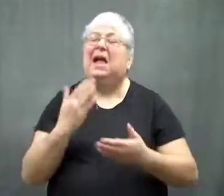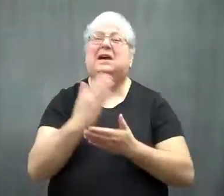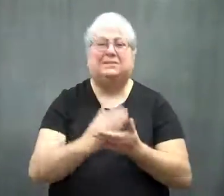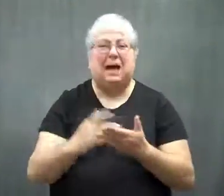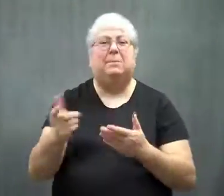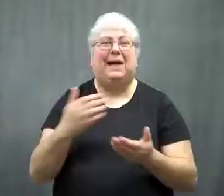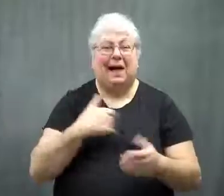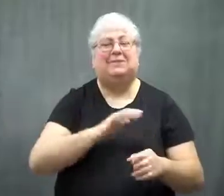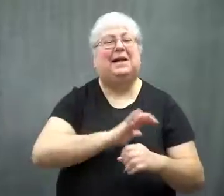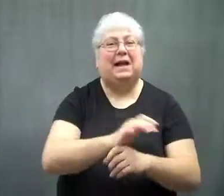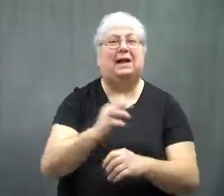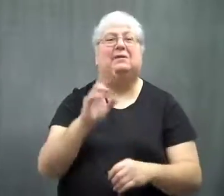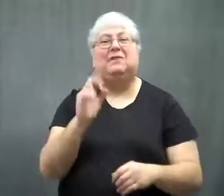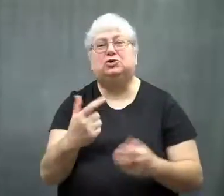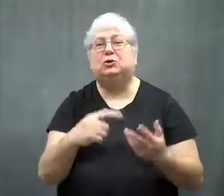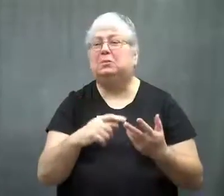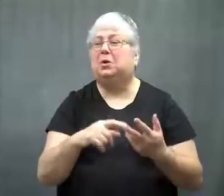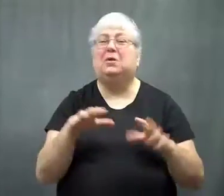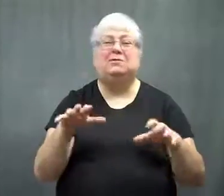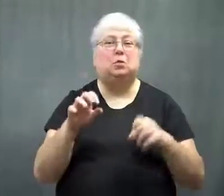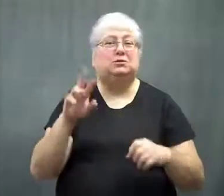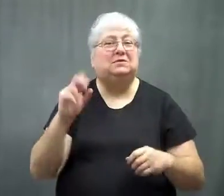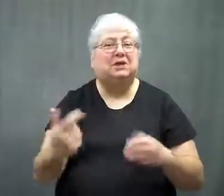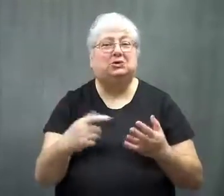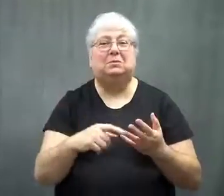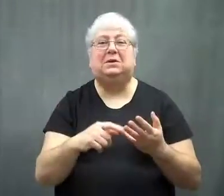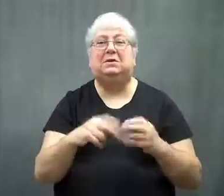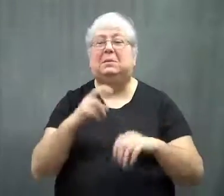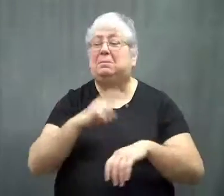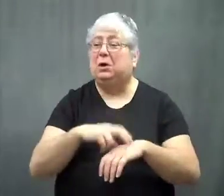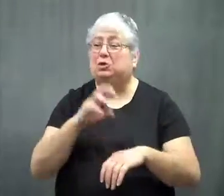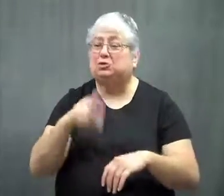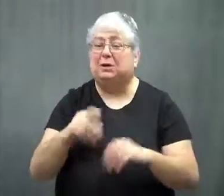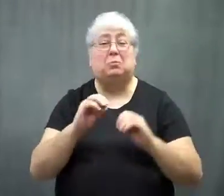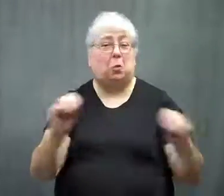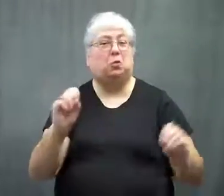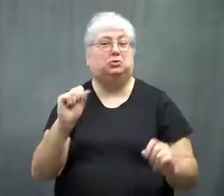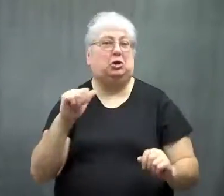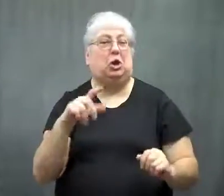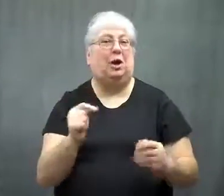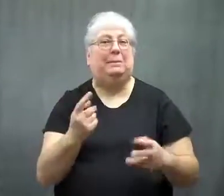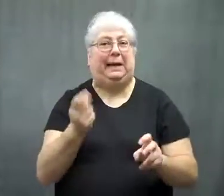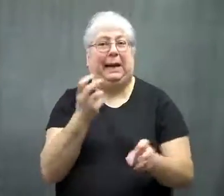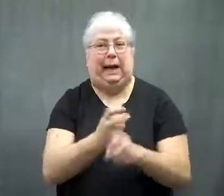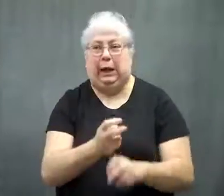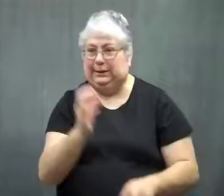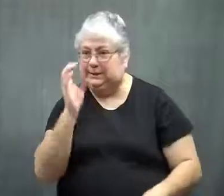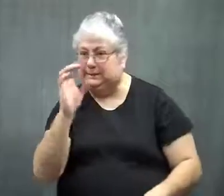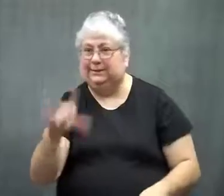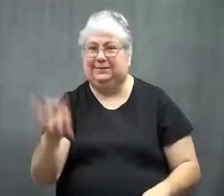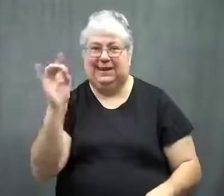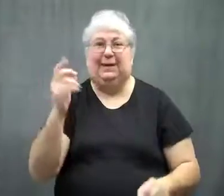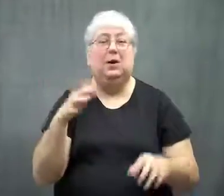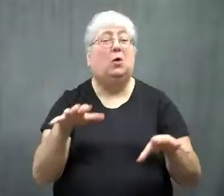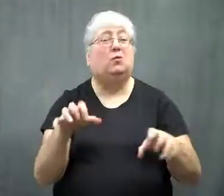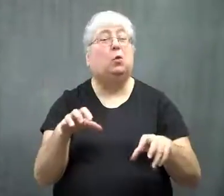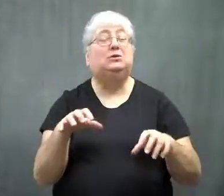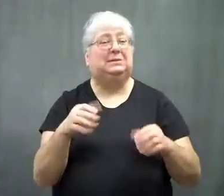There are canned vegetables, frozen vegetables and potato chips with no salt,